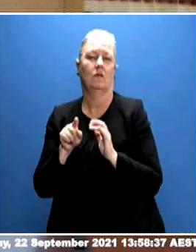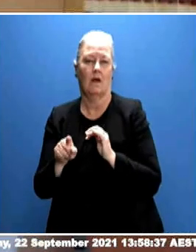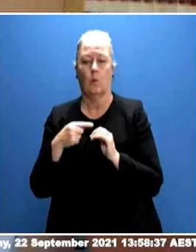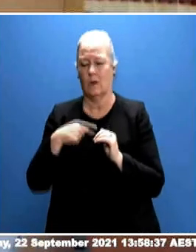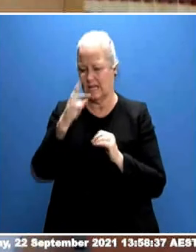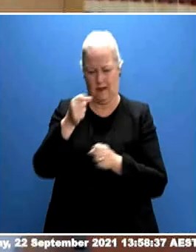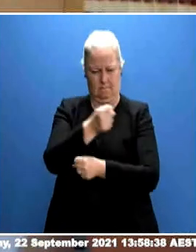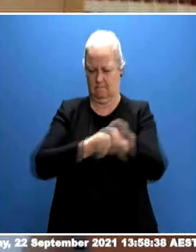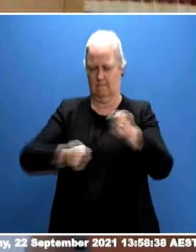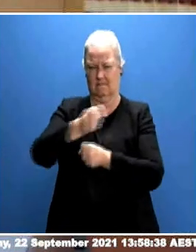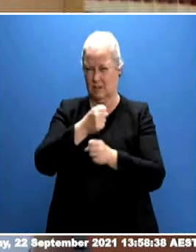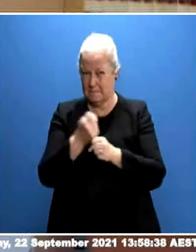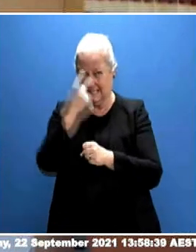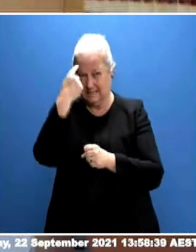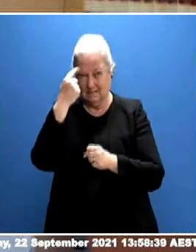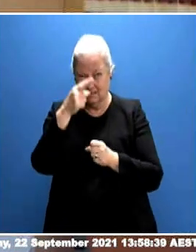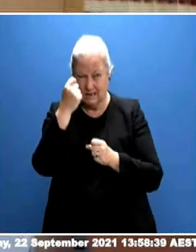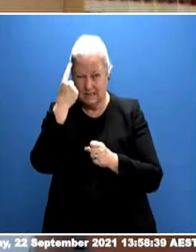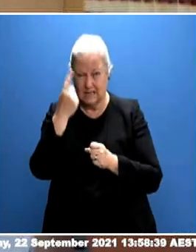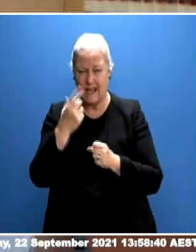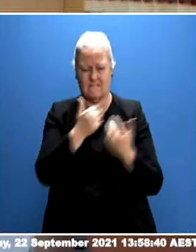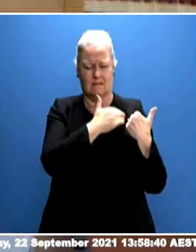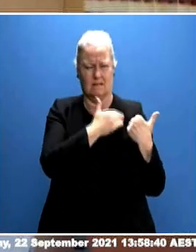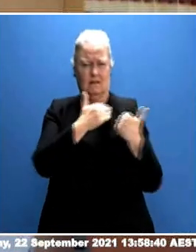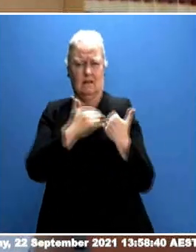Does that make sense? Yes, and we'll come to the review process in a moment.